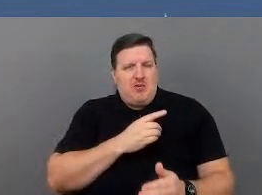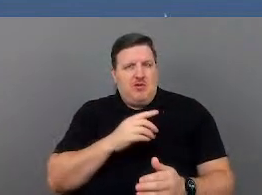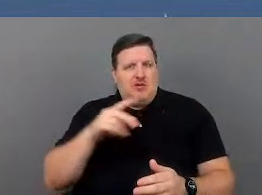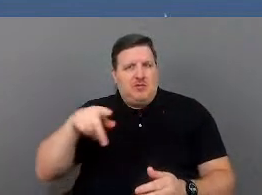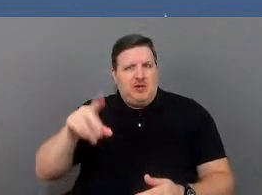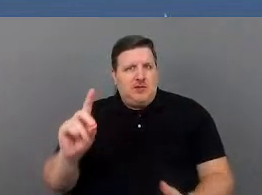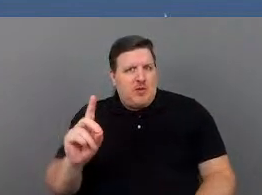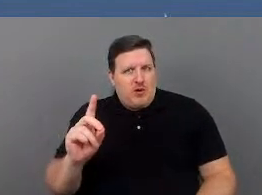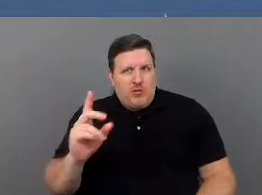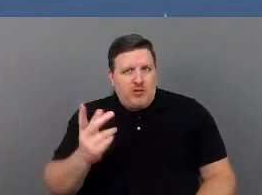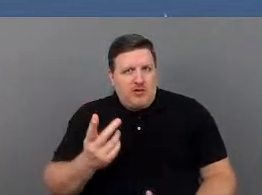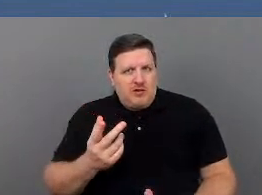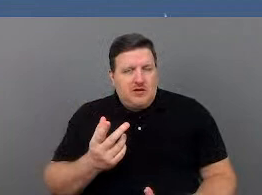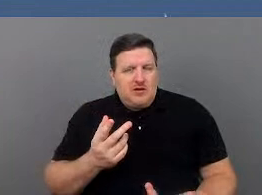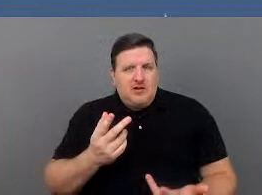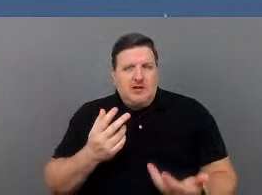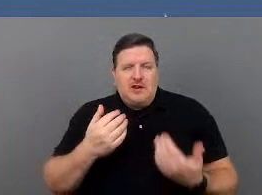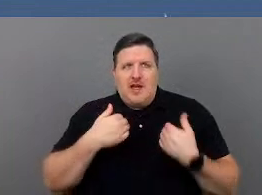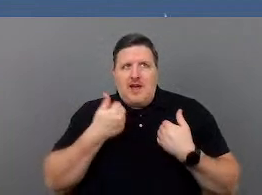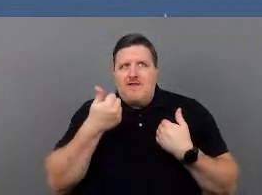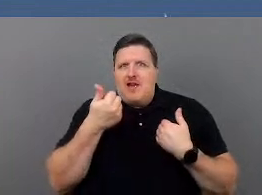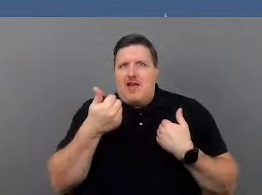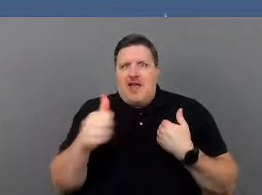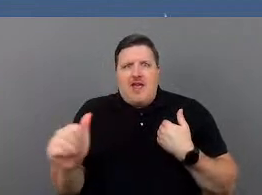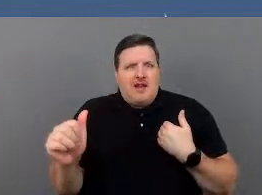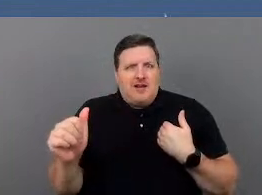REFORM, SO WE CANNOT CONTINUE IN THIS FASHION. WE NEED CHANGE.